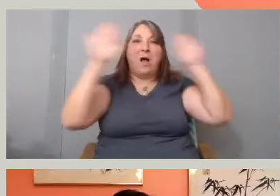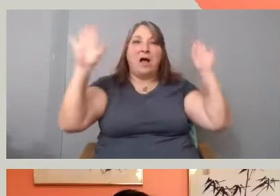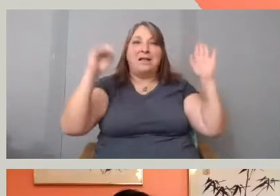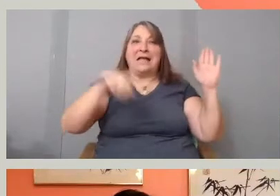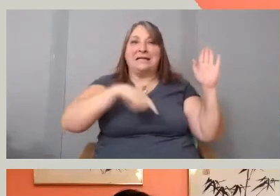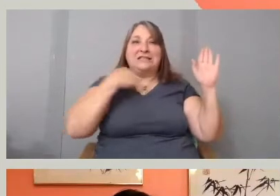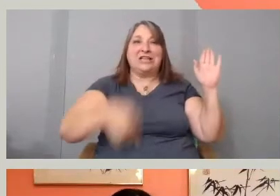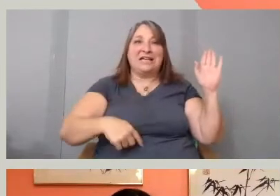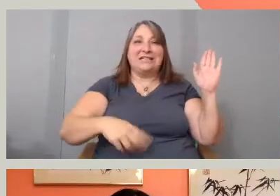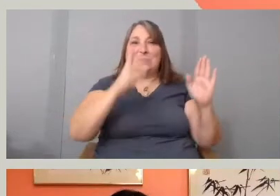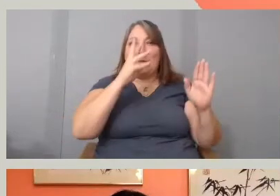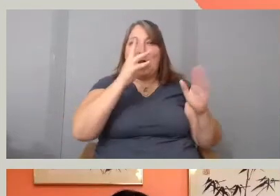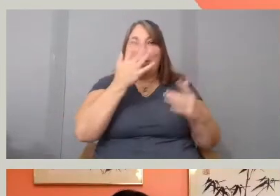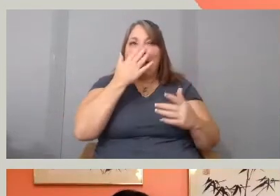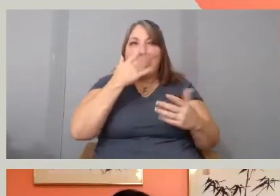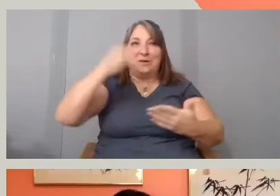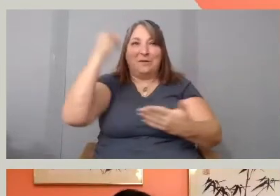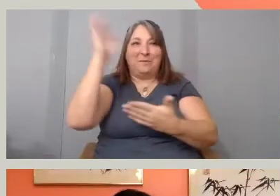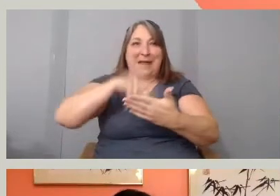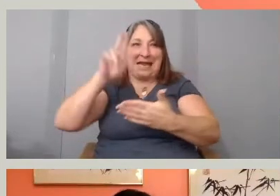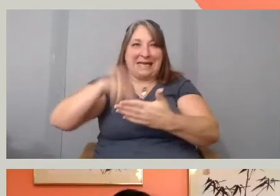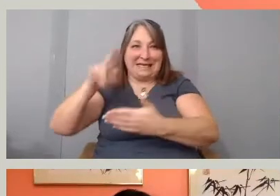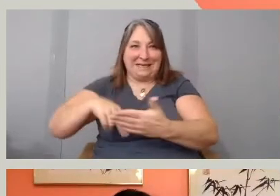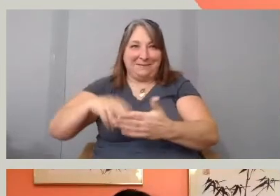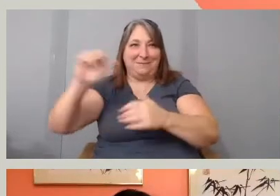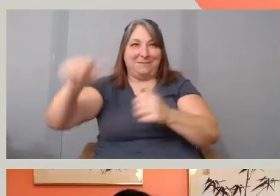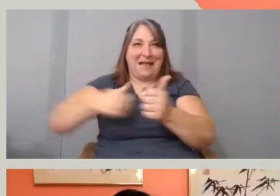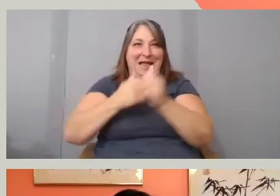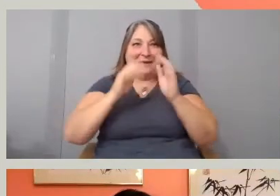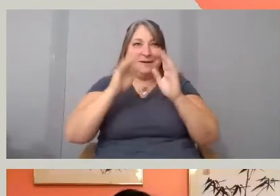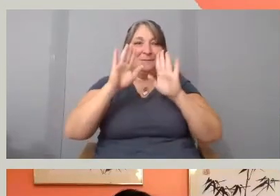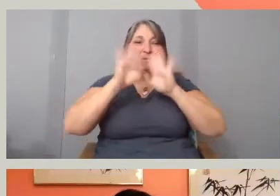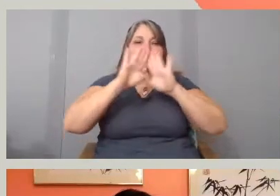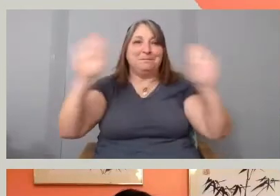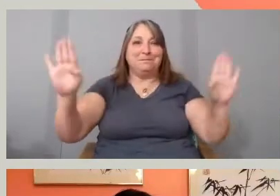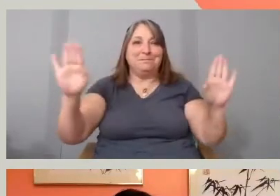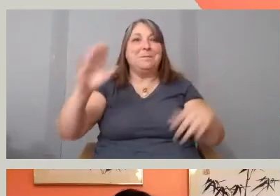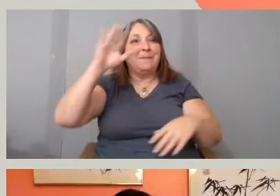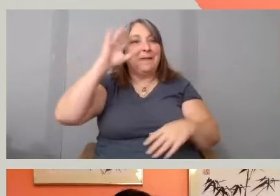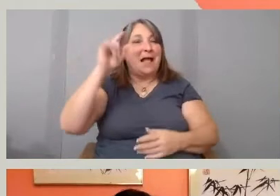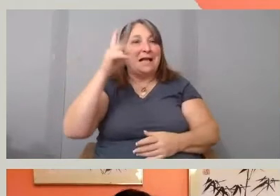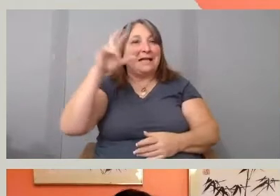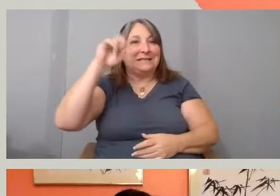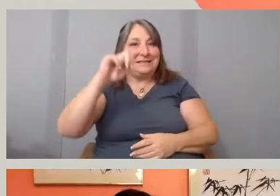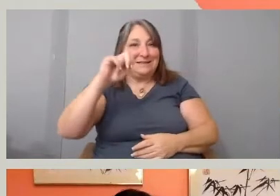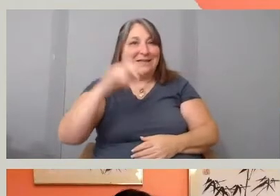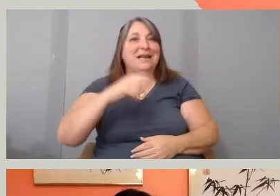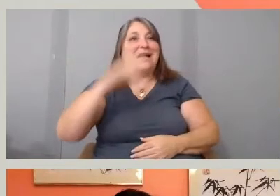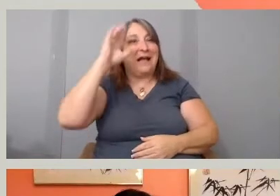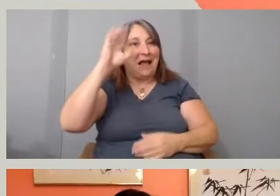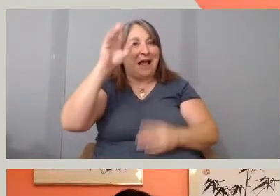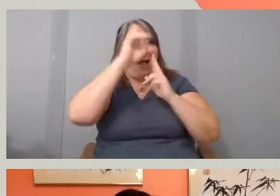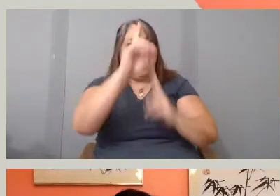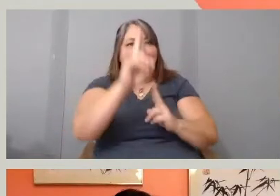Thank you, Steph. Steven? Hi everybody. It's an honor to be here with you all.